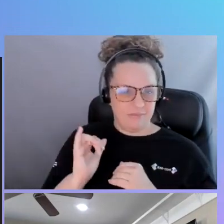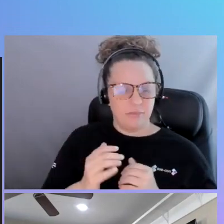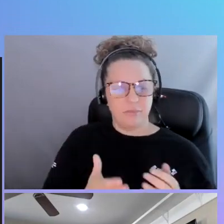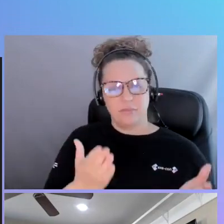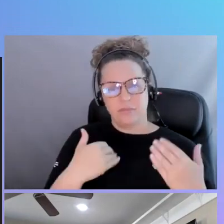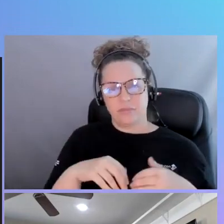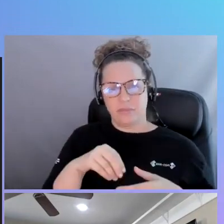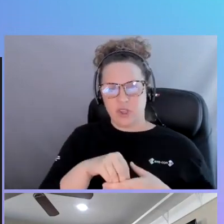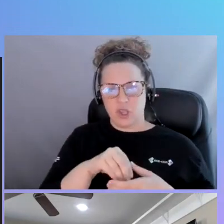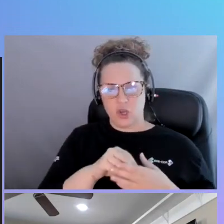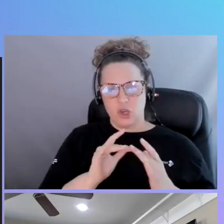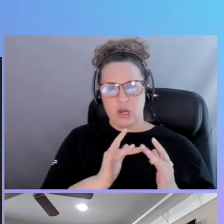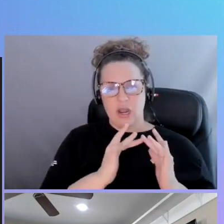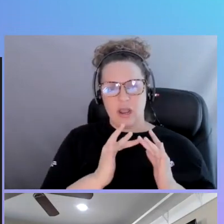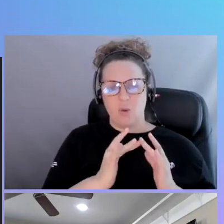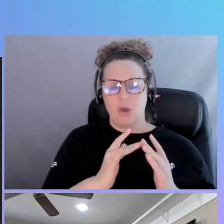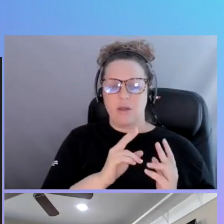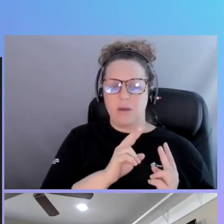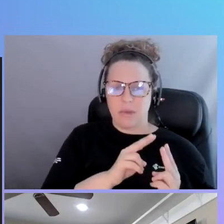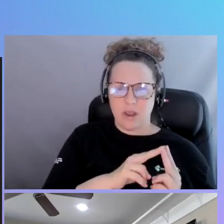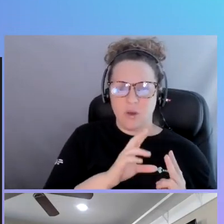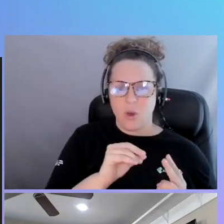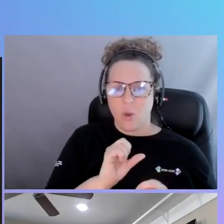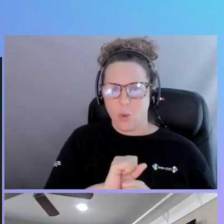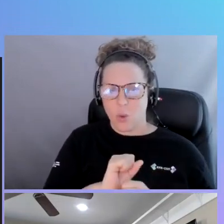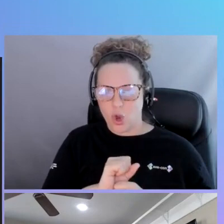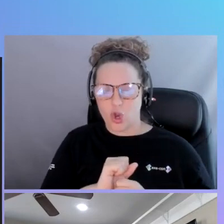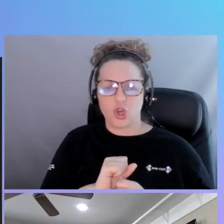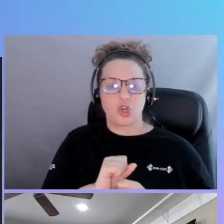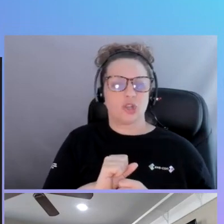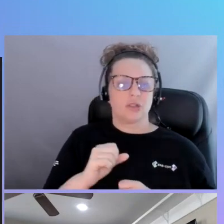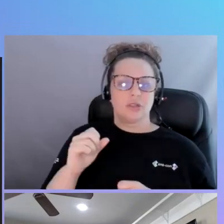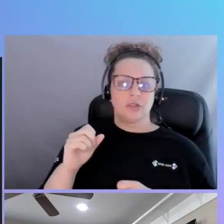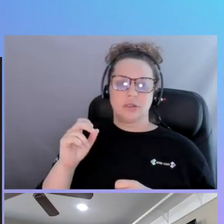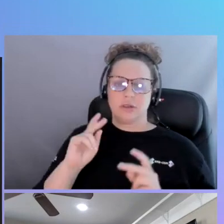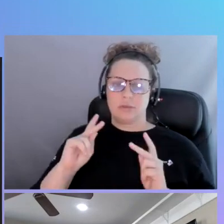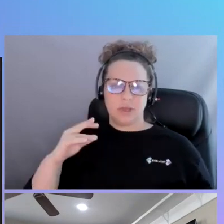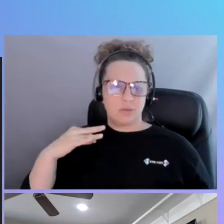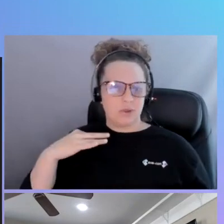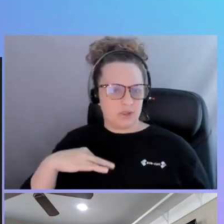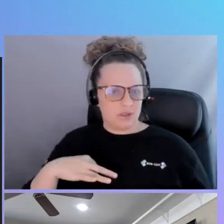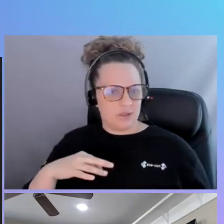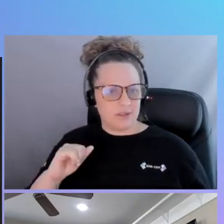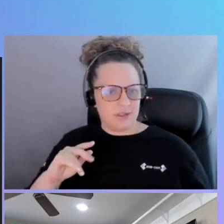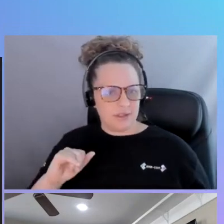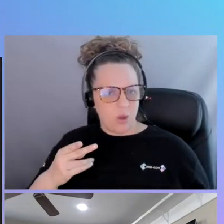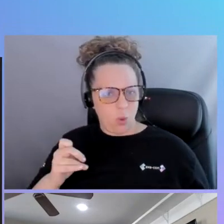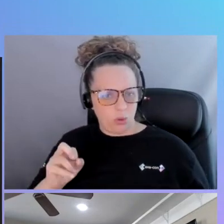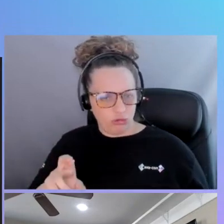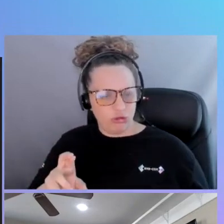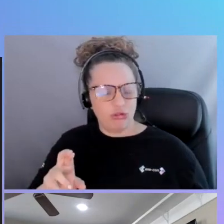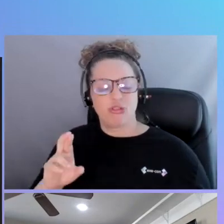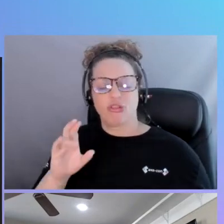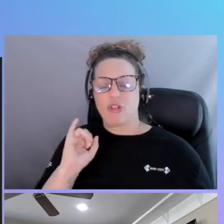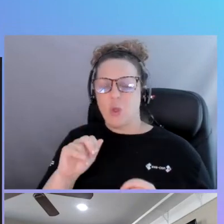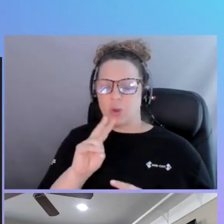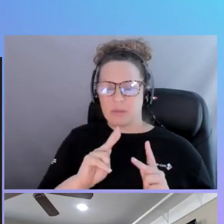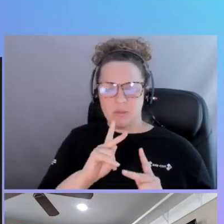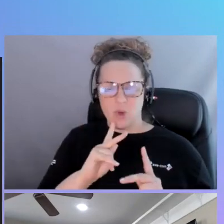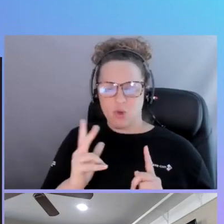network of peers, coworkers, stakeholders, all those folks that you surround yourself with are very important in your